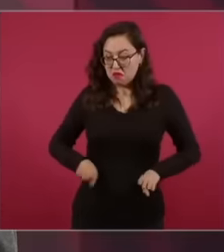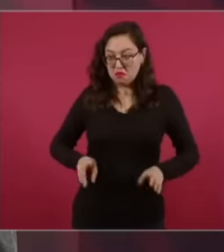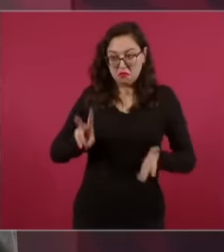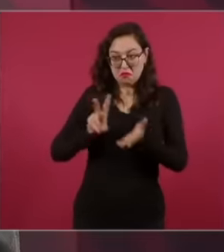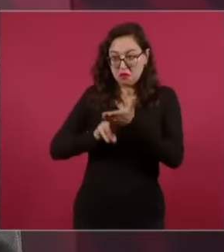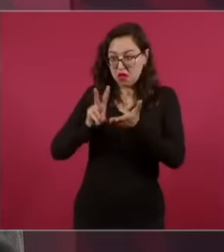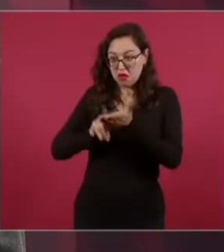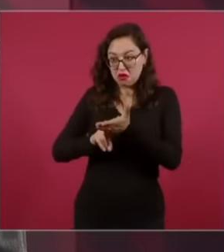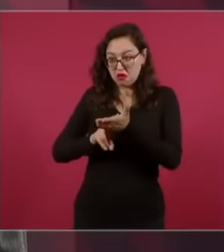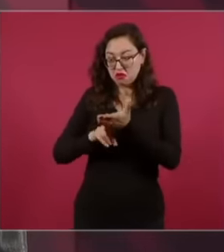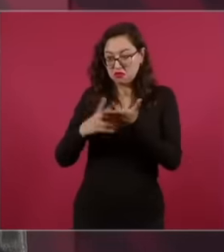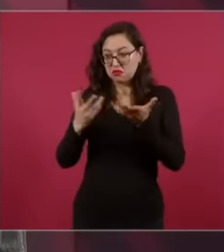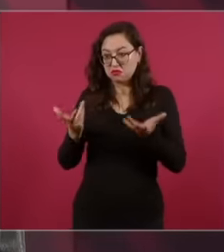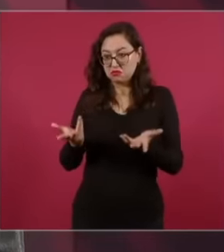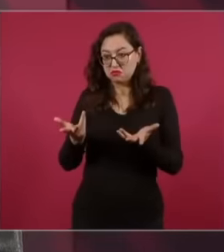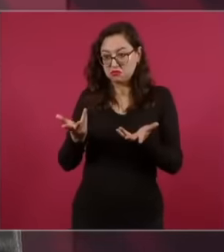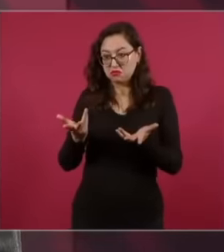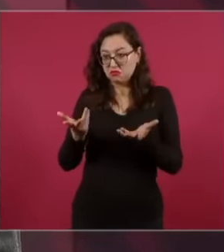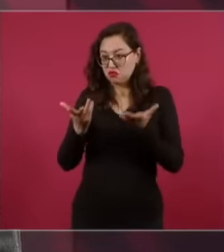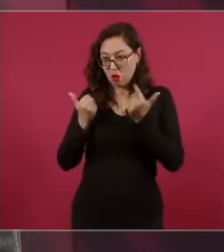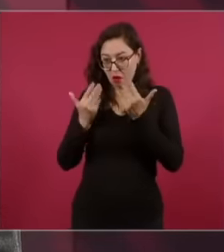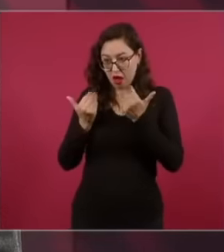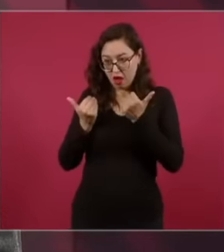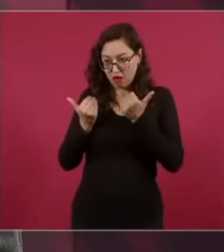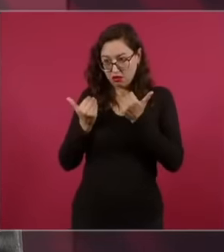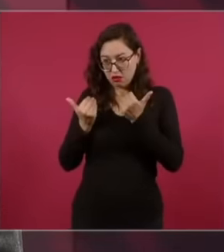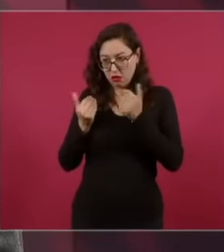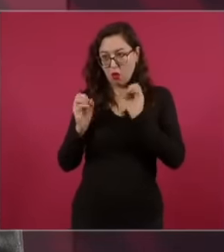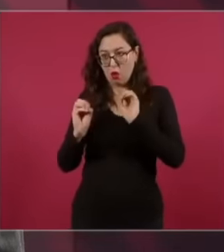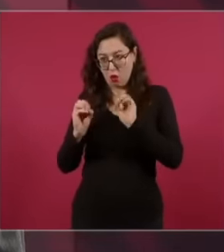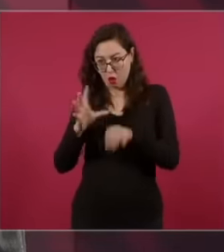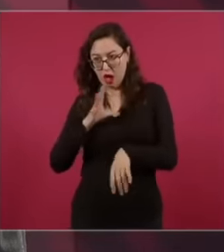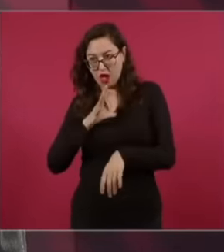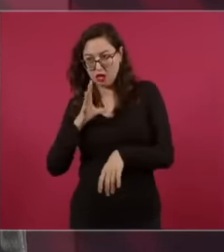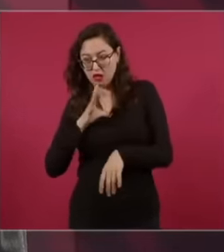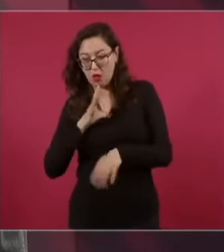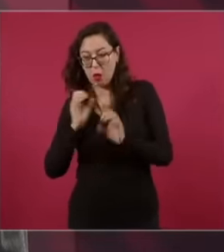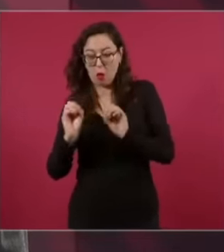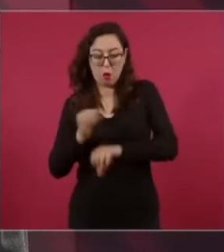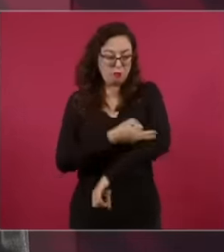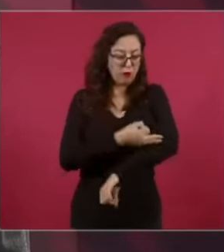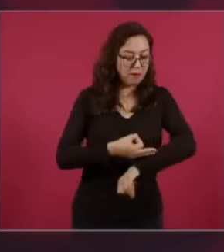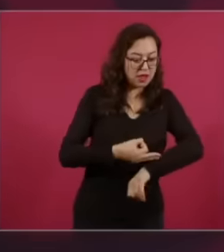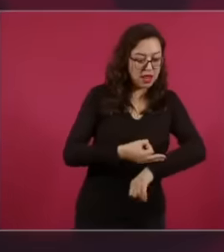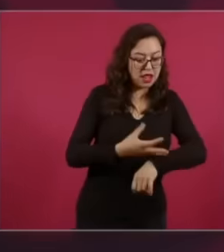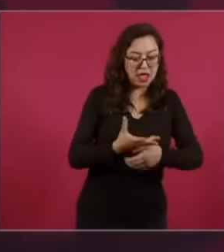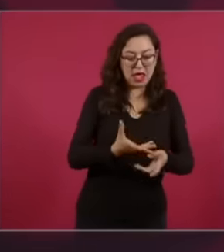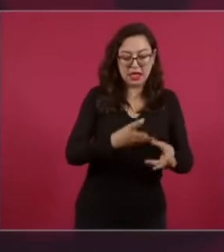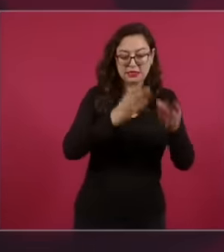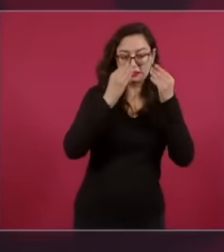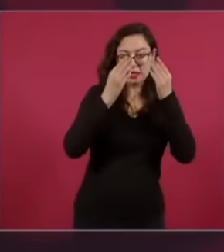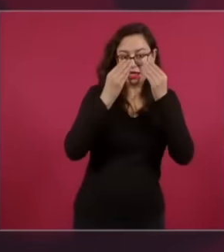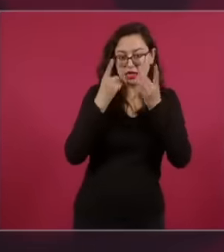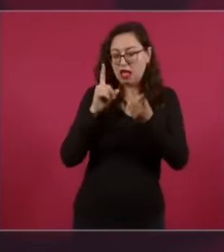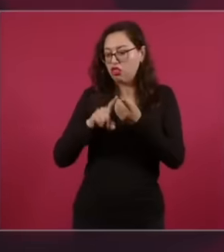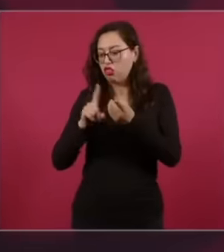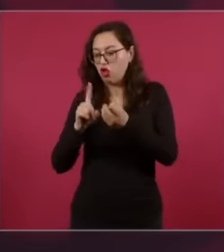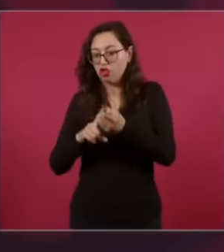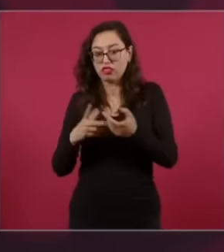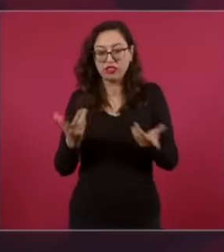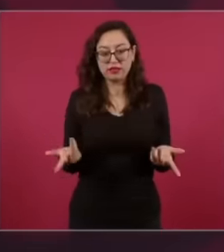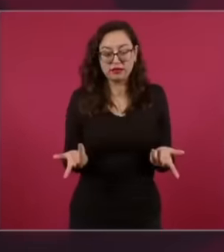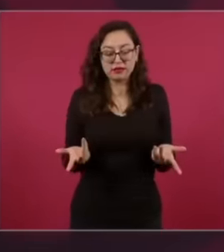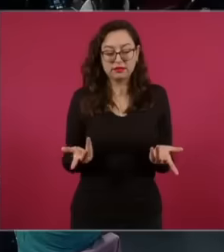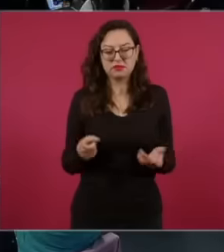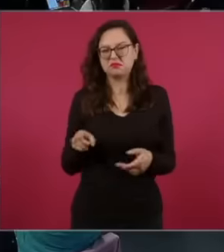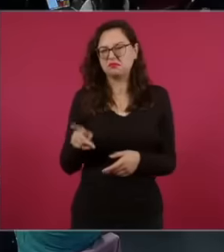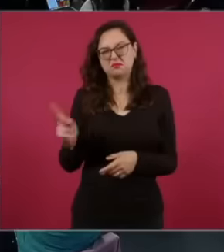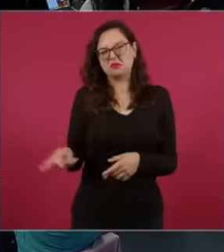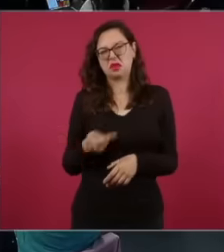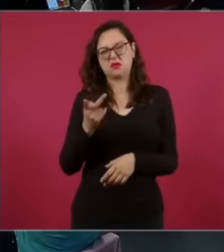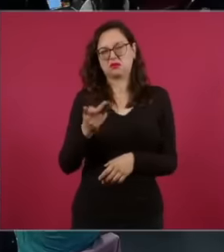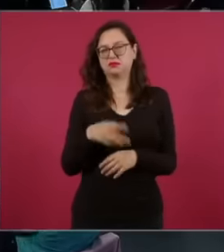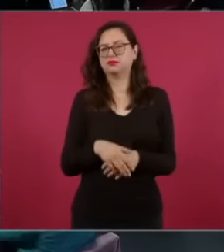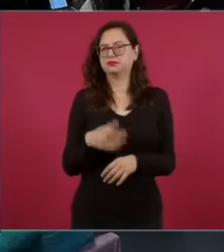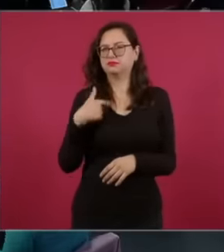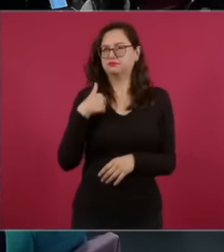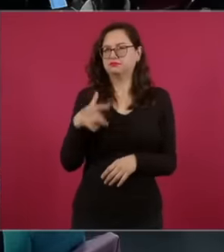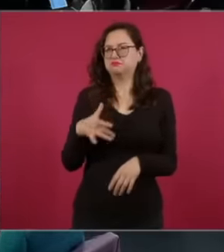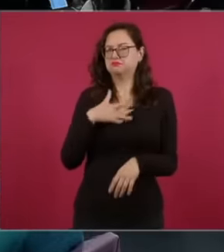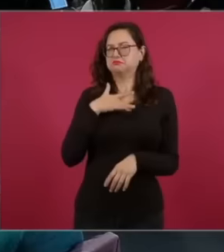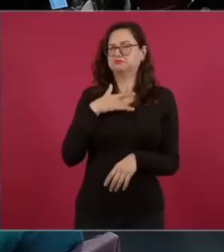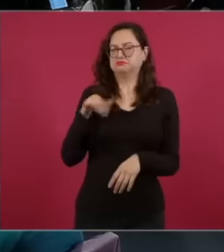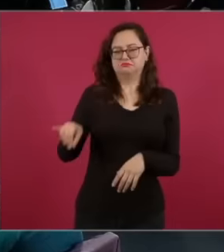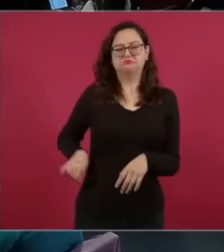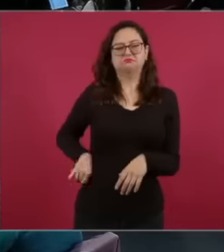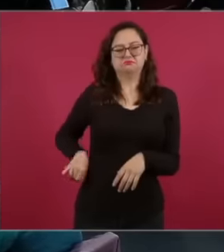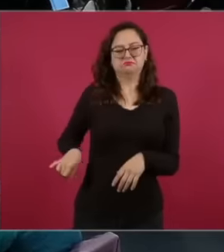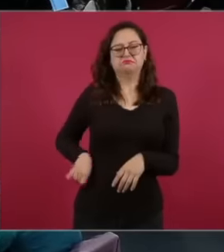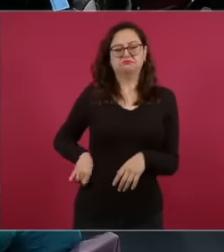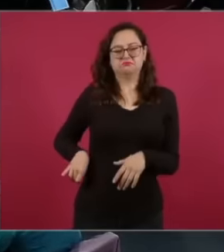school? Something like that caught my attention.